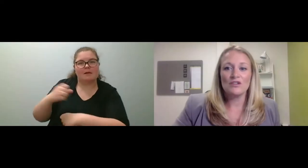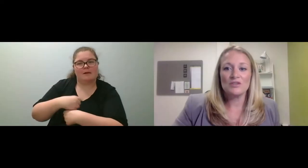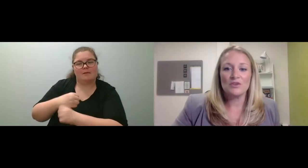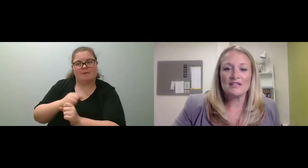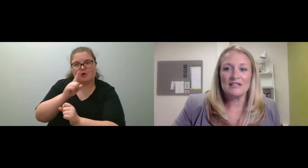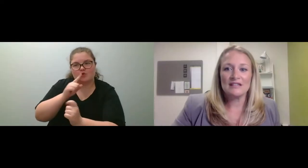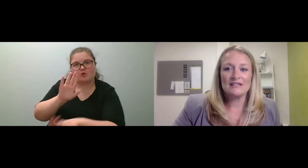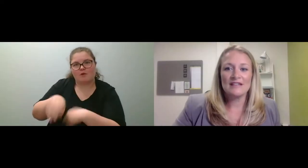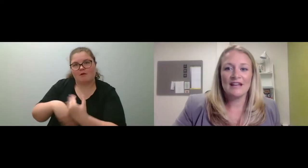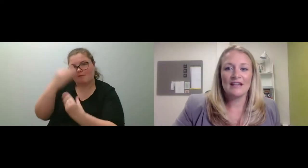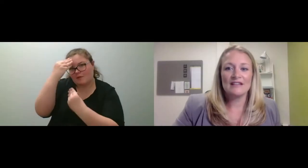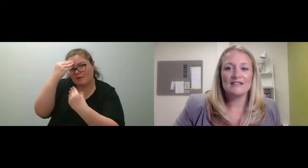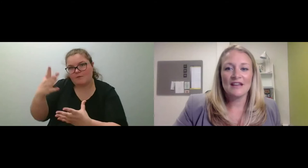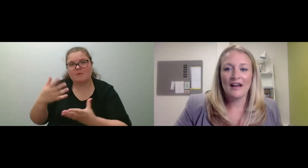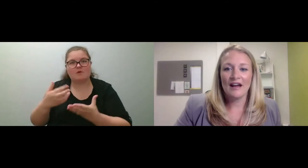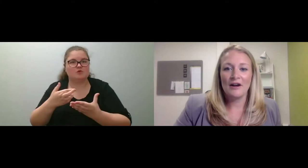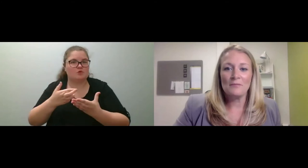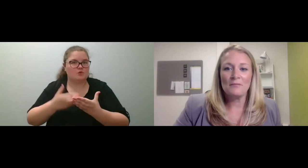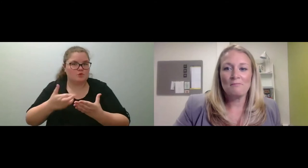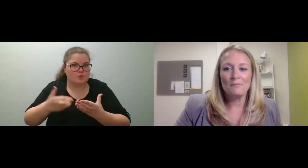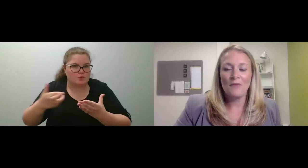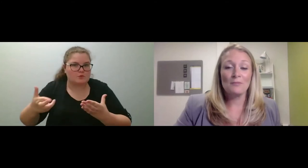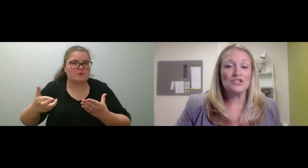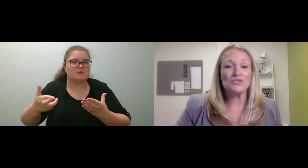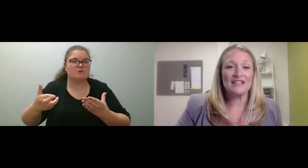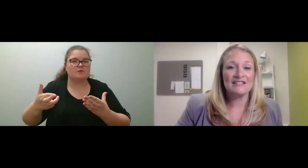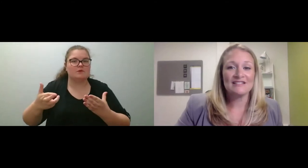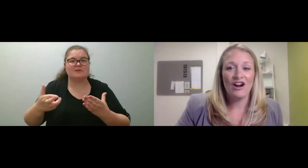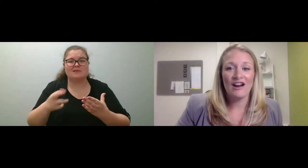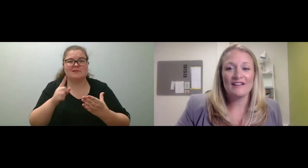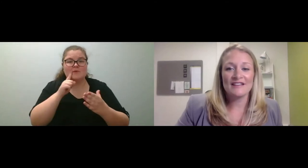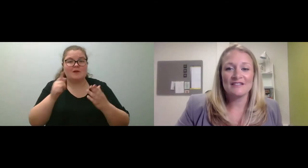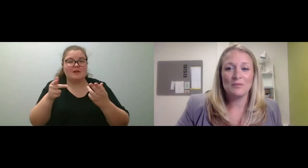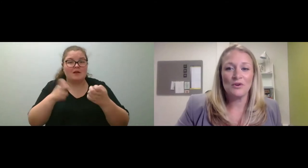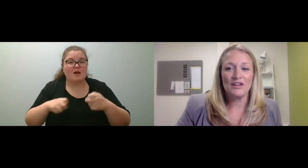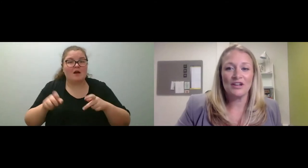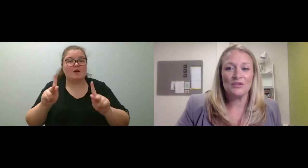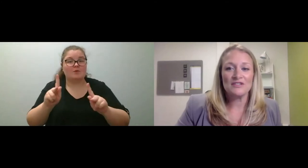resources, and opportunities are accessible and inclusive